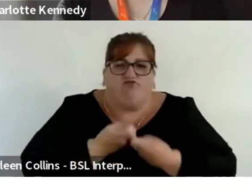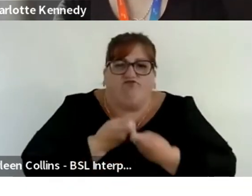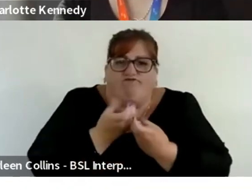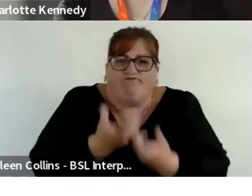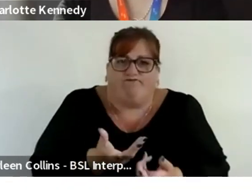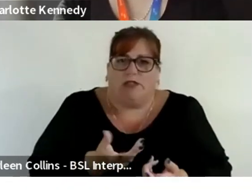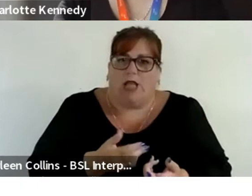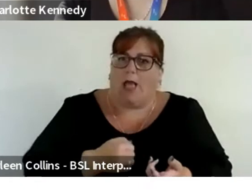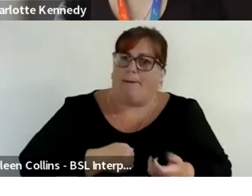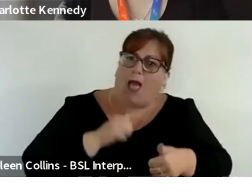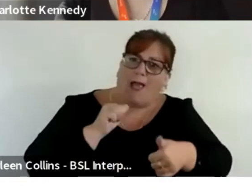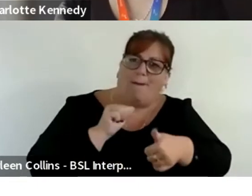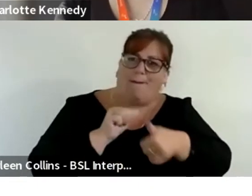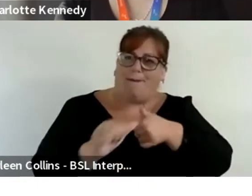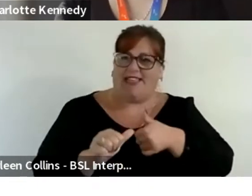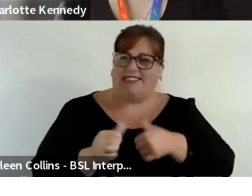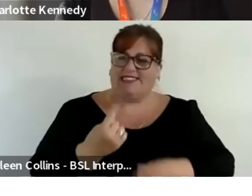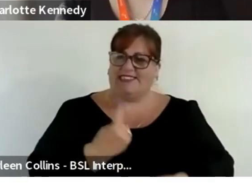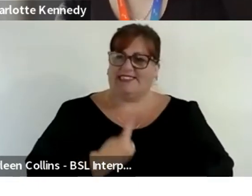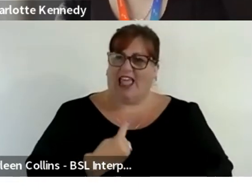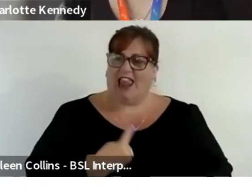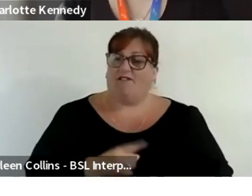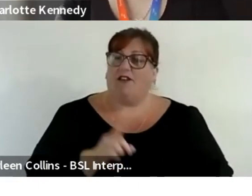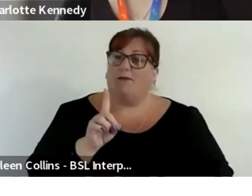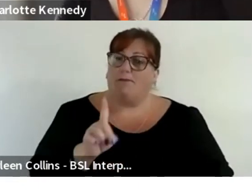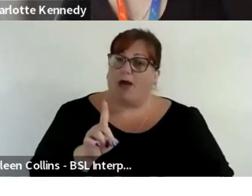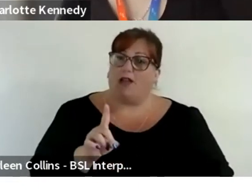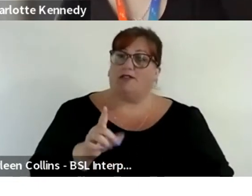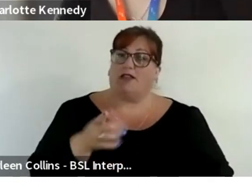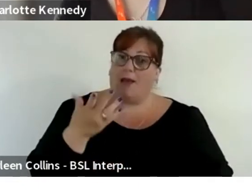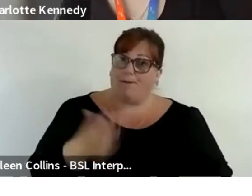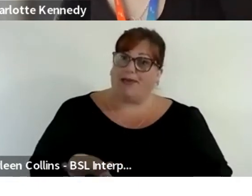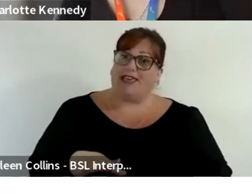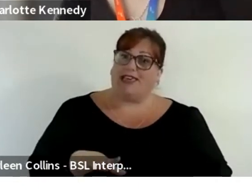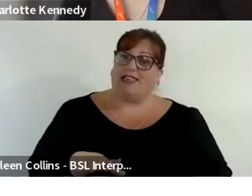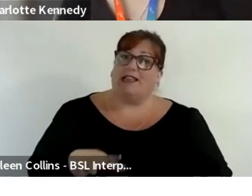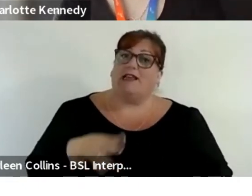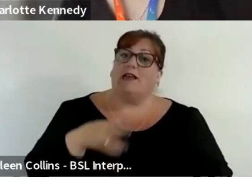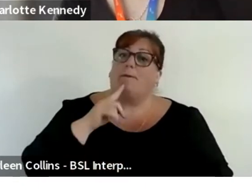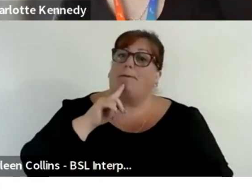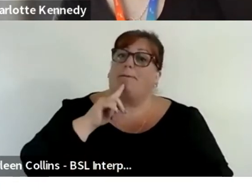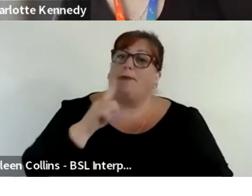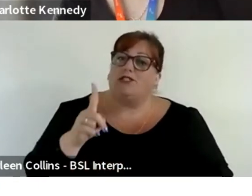Thankfully, I had casually mentioned my ASD when I was asked how I found